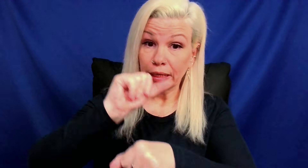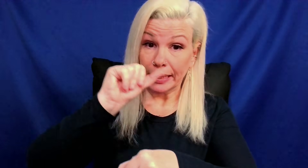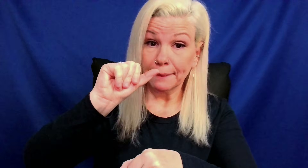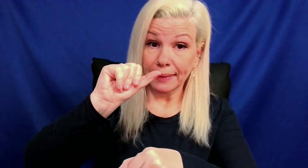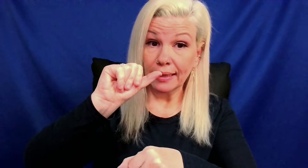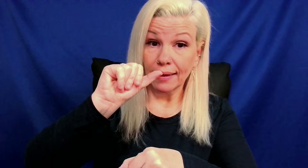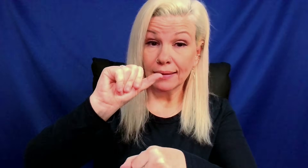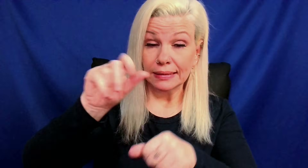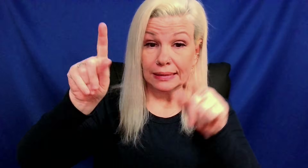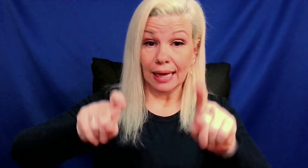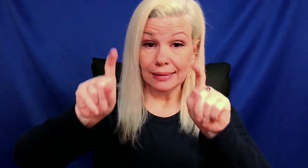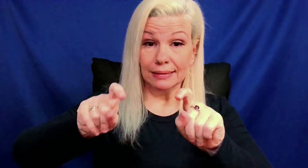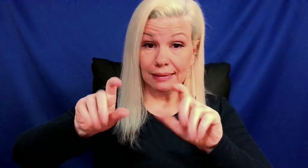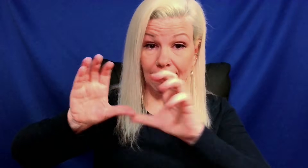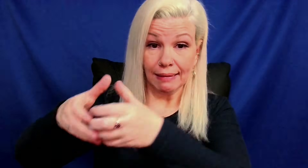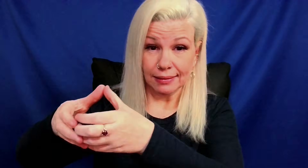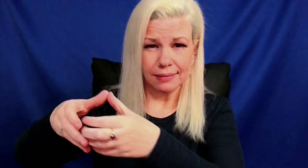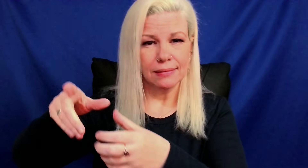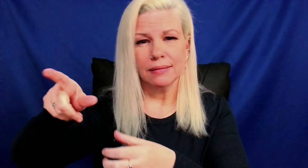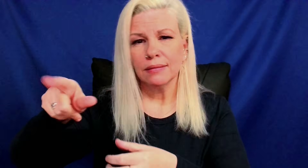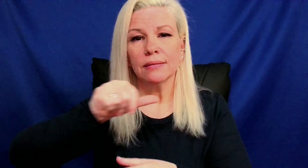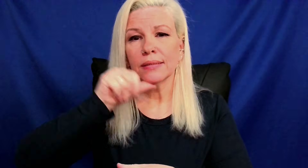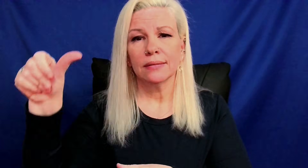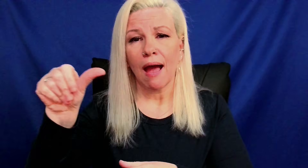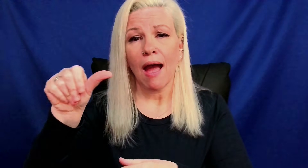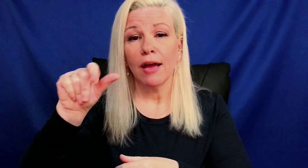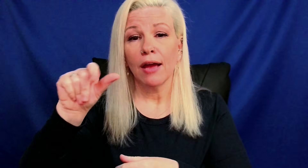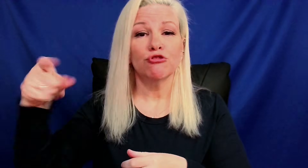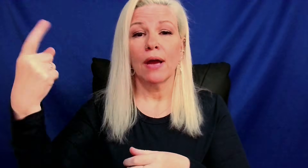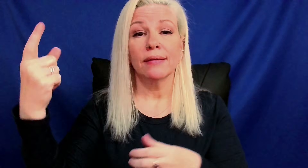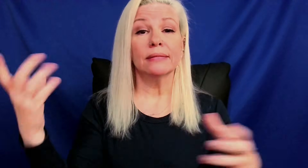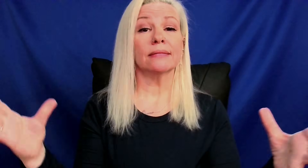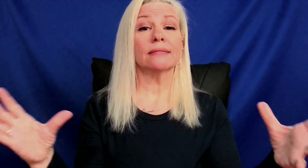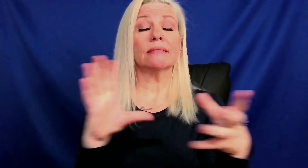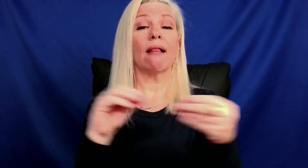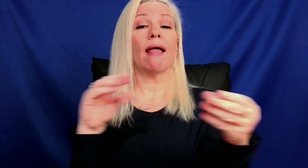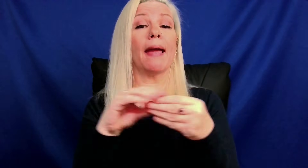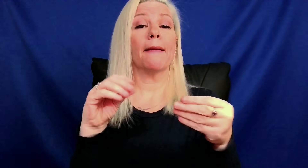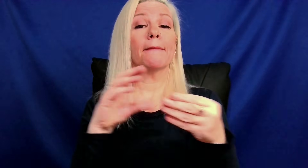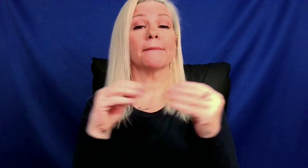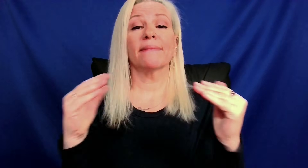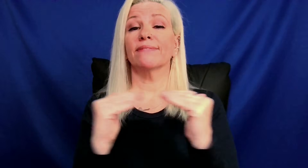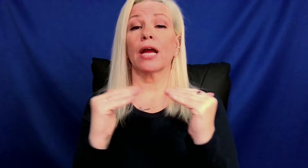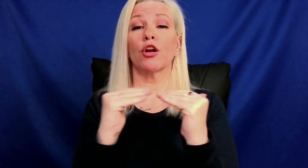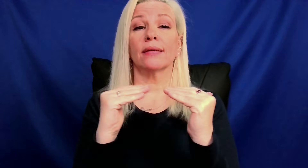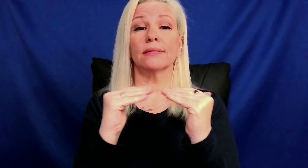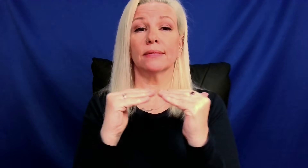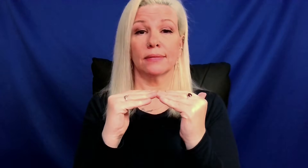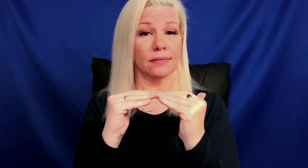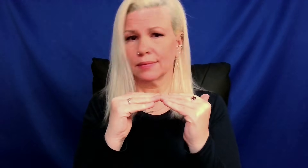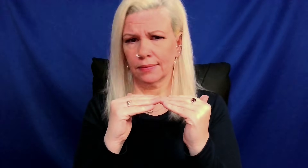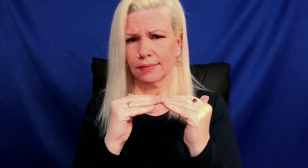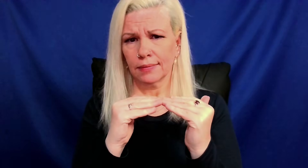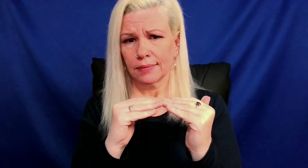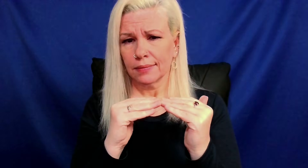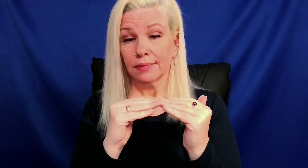A legitimate testing entity does not just claim fairness. It publishes it.